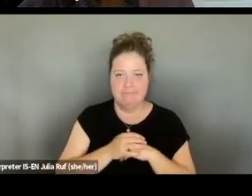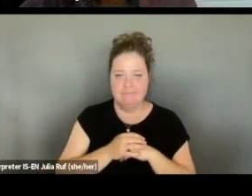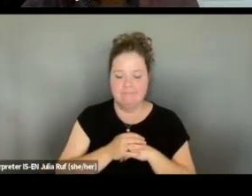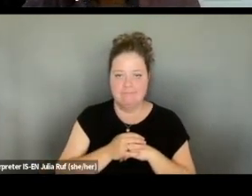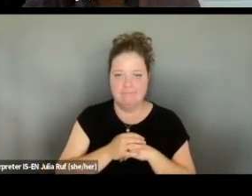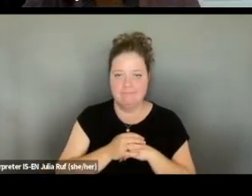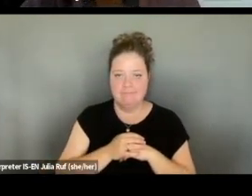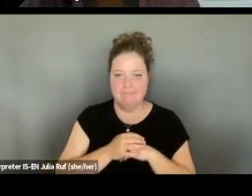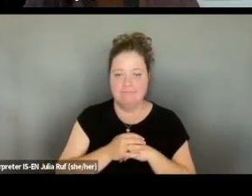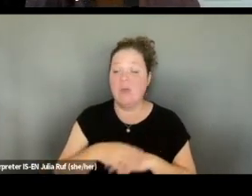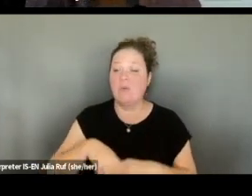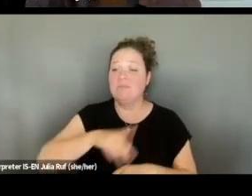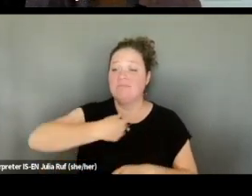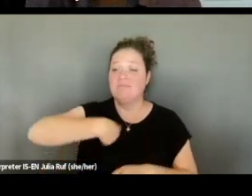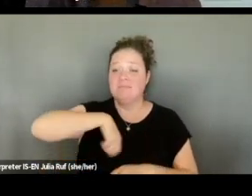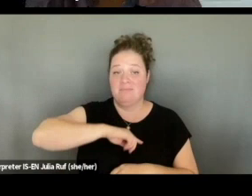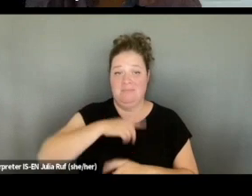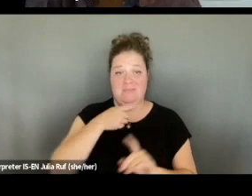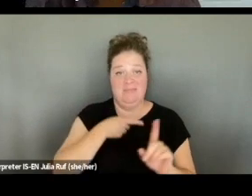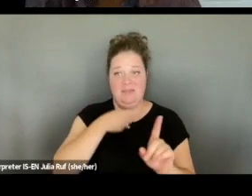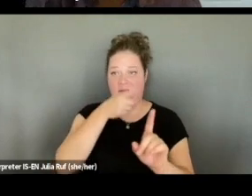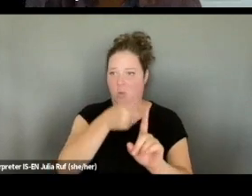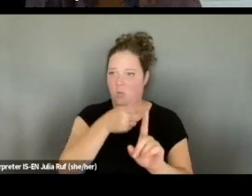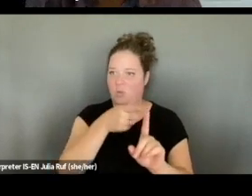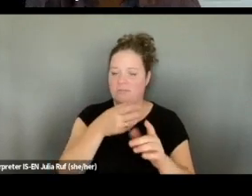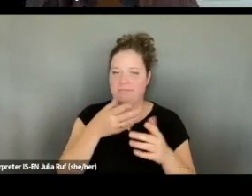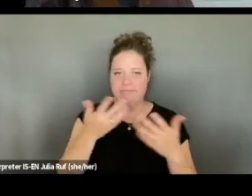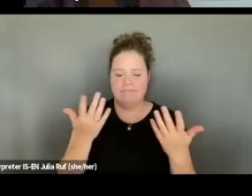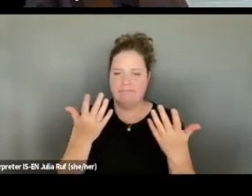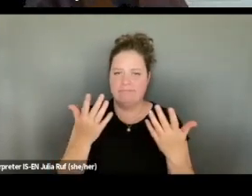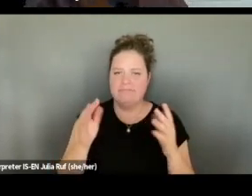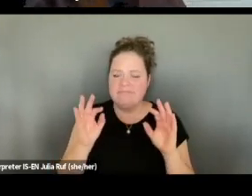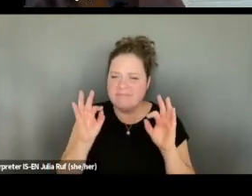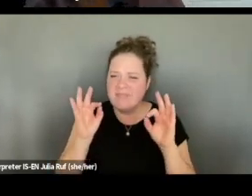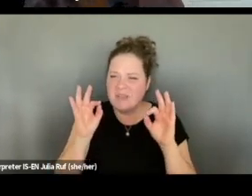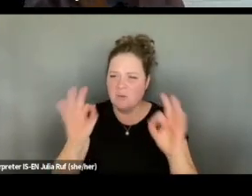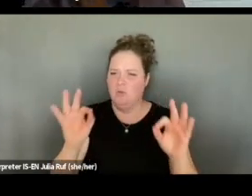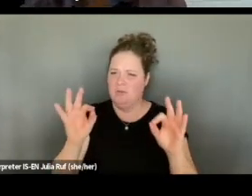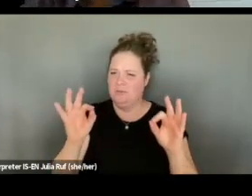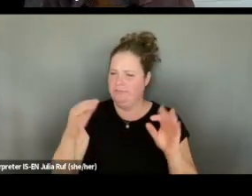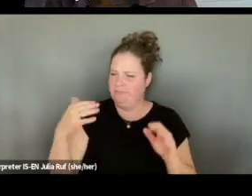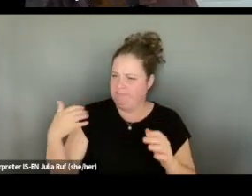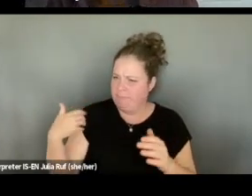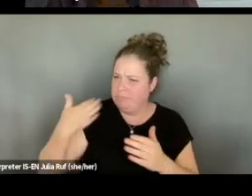good practice repository. So, we looked